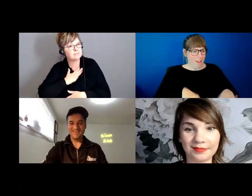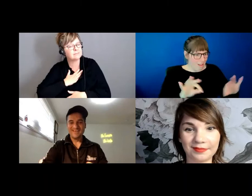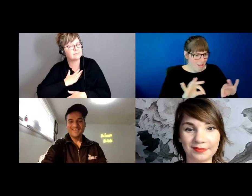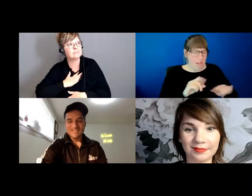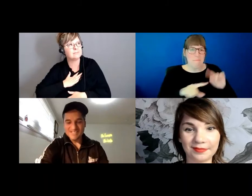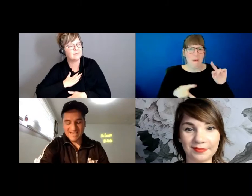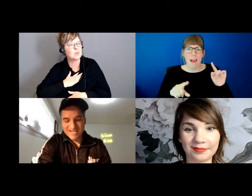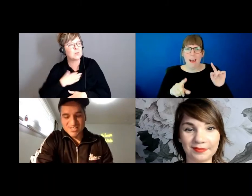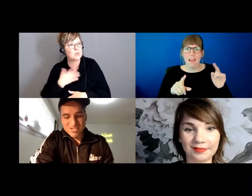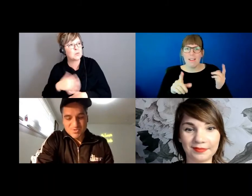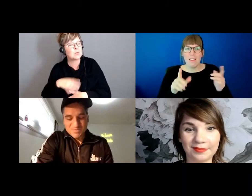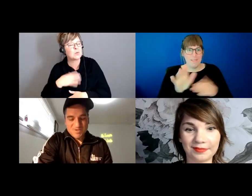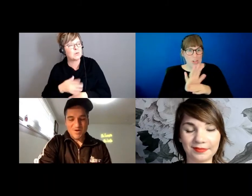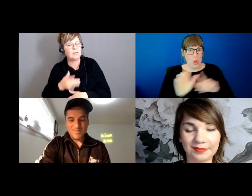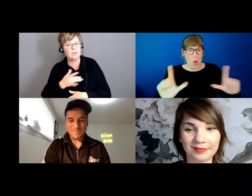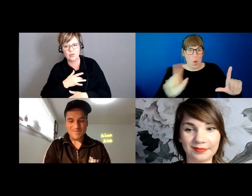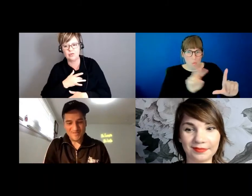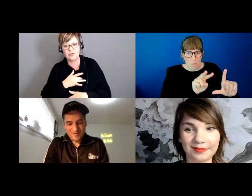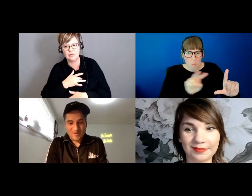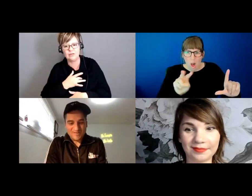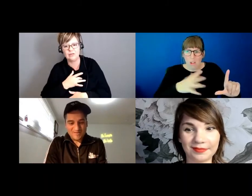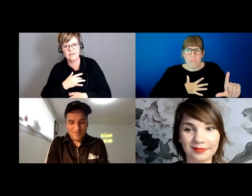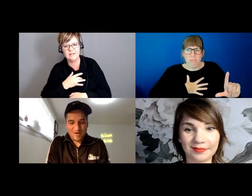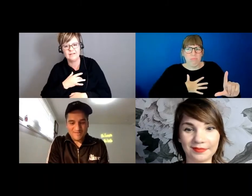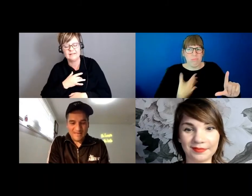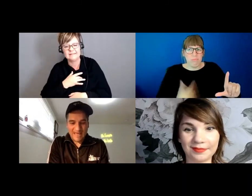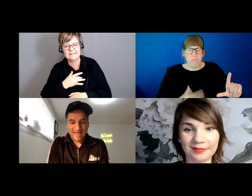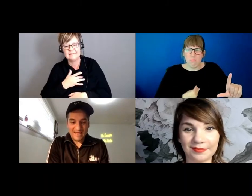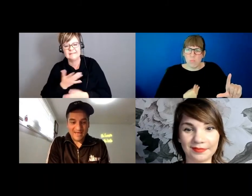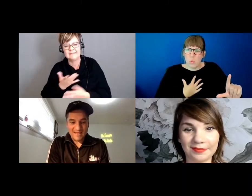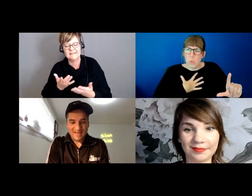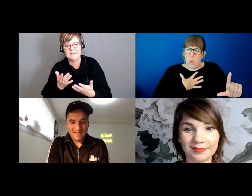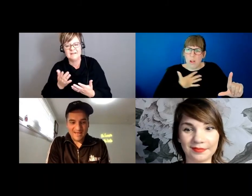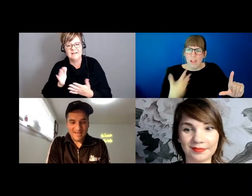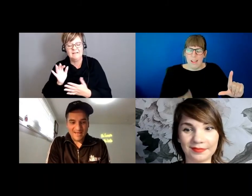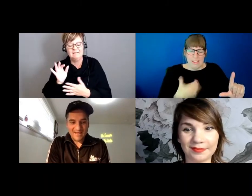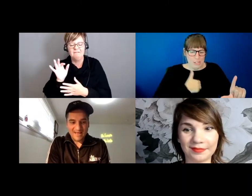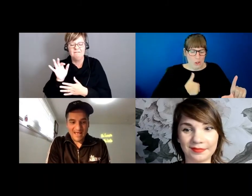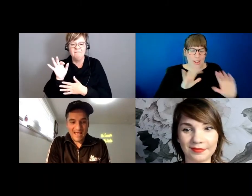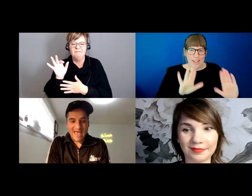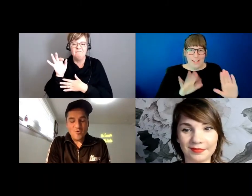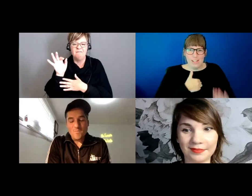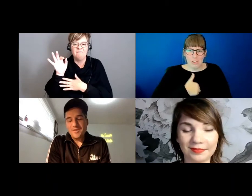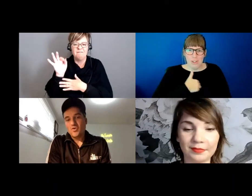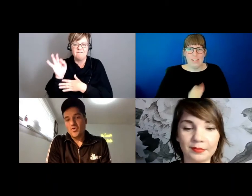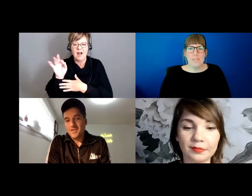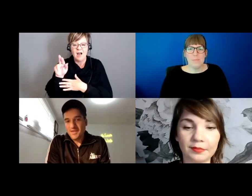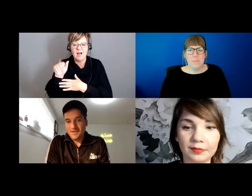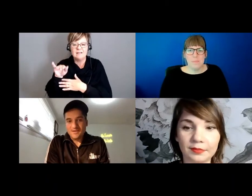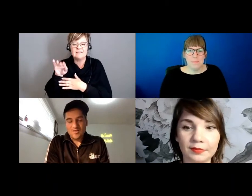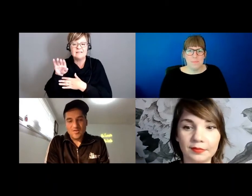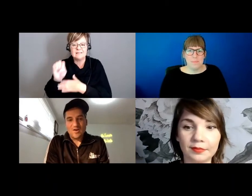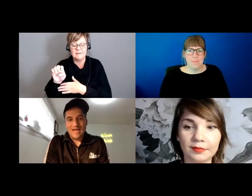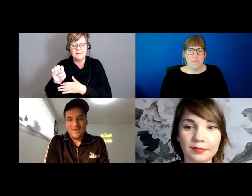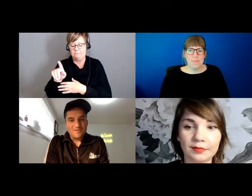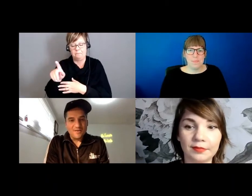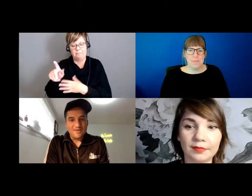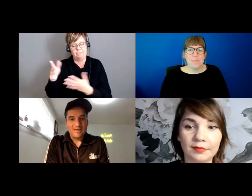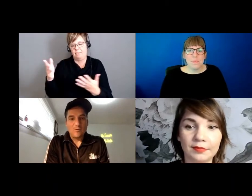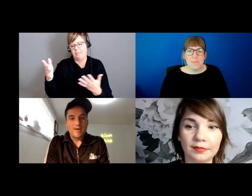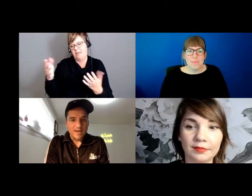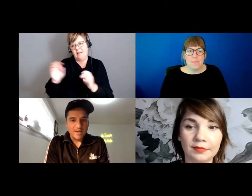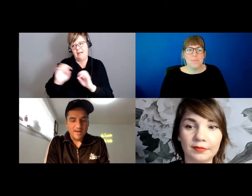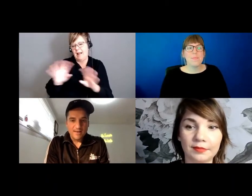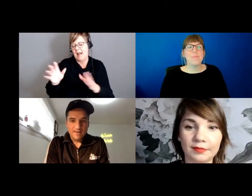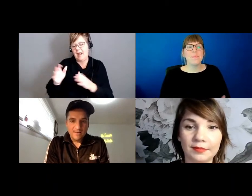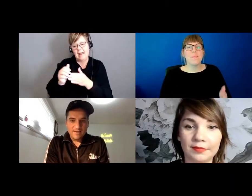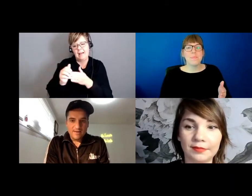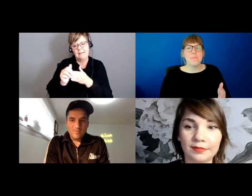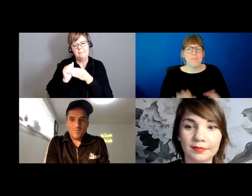THESE IMAGES, AND I WAS GETTING EMOTIONAL. SORRY. FRANCE, SHE IS A PIONEER IN THE INTEGRATED